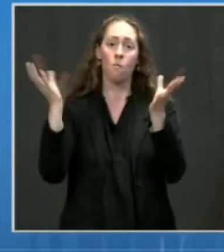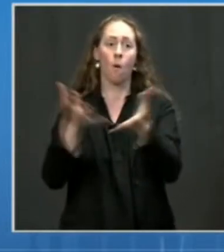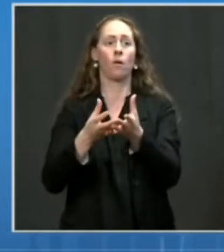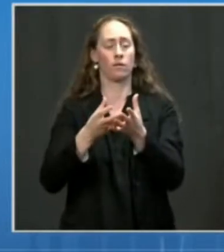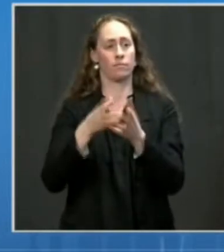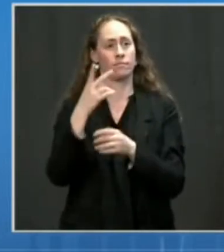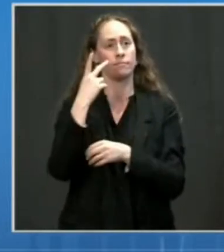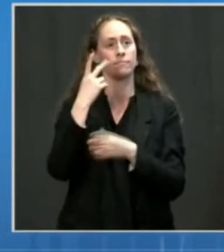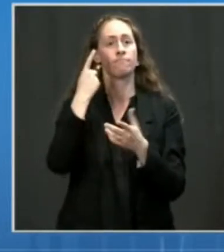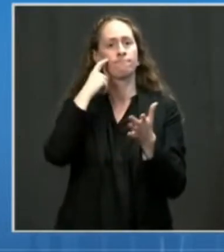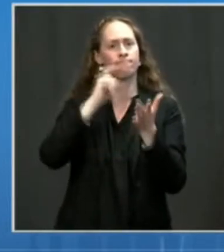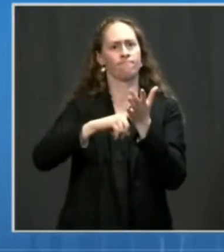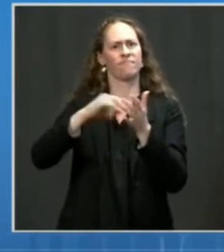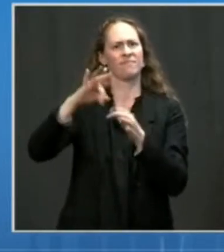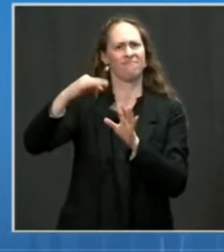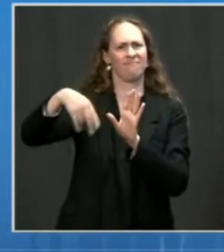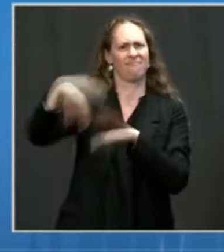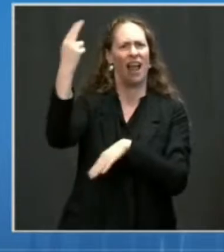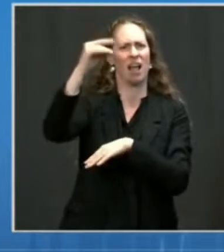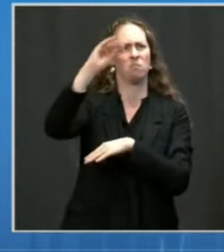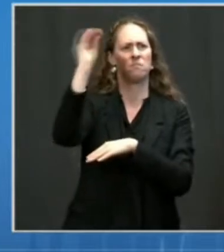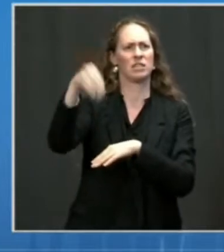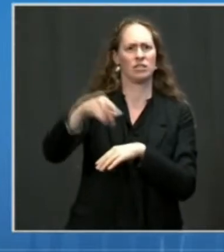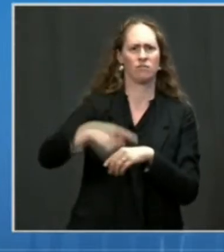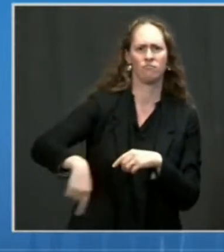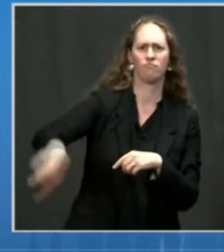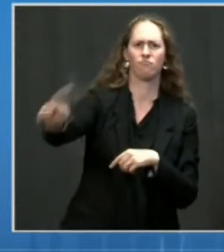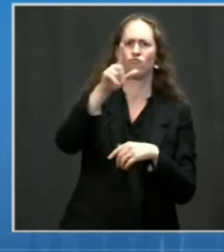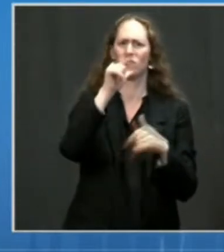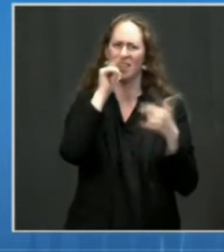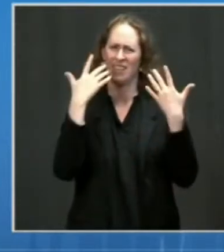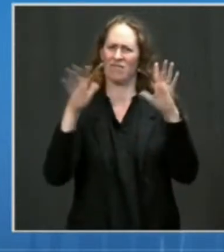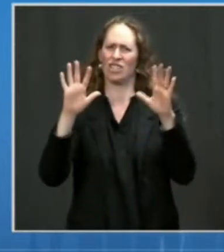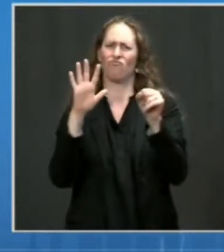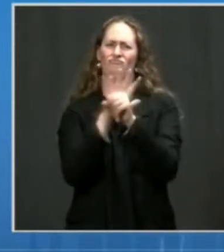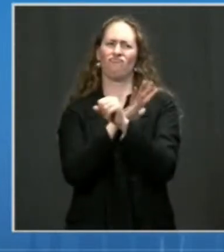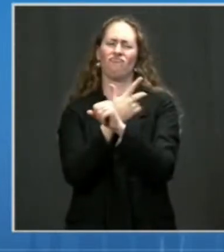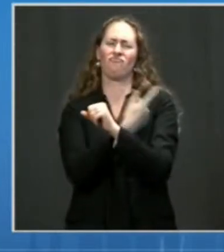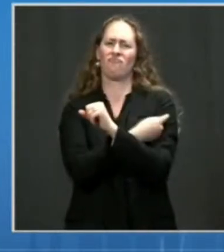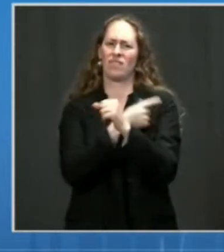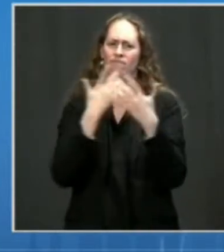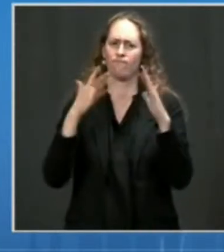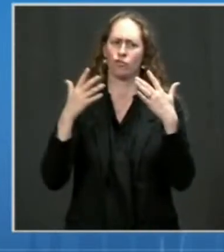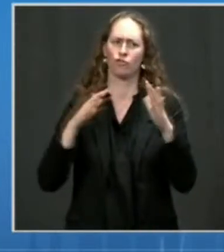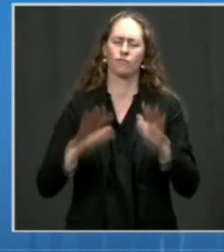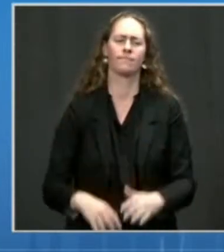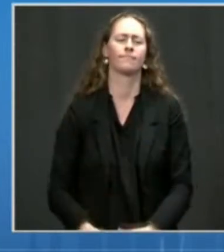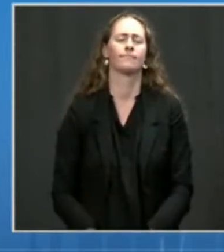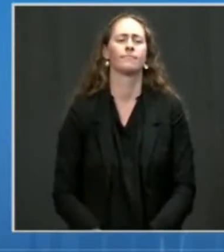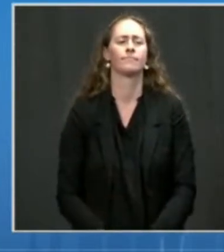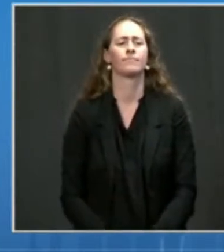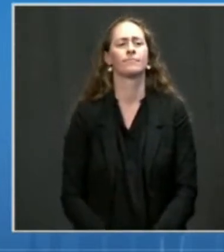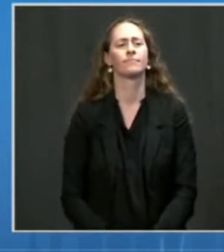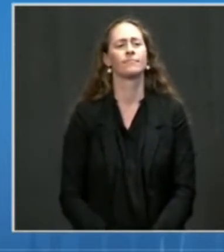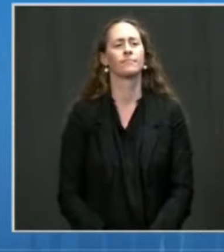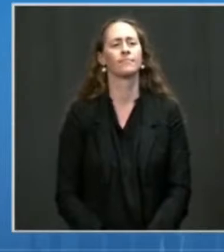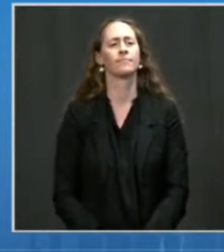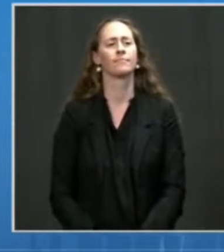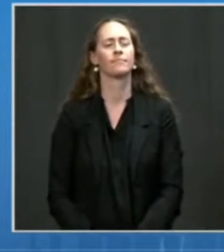NUMBERS, WHEN YOU'RE DEALING WITH A COHORT, THAT IS A VERY